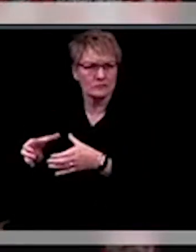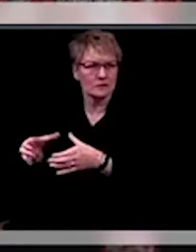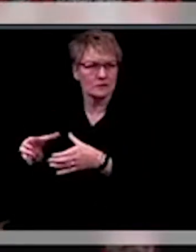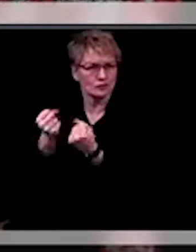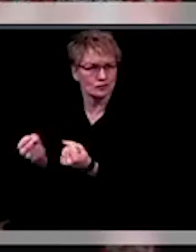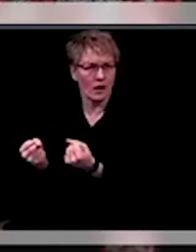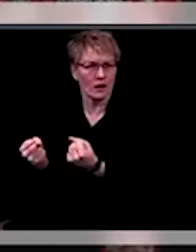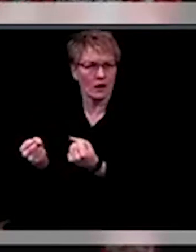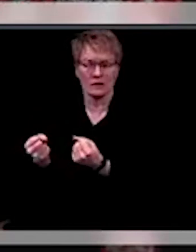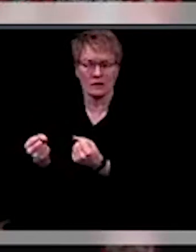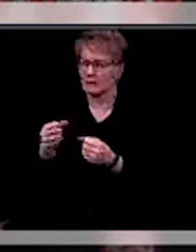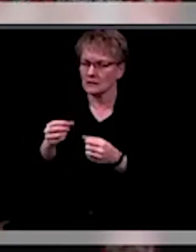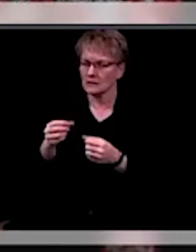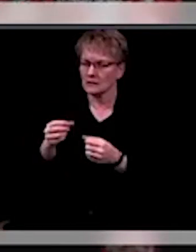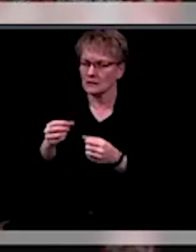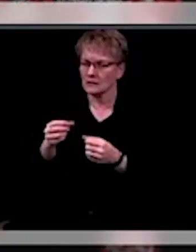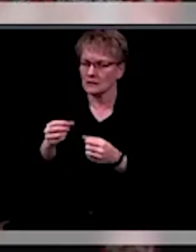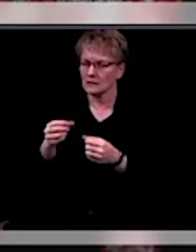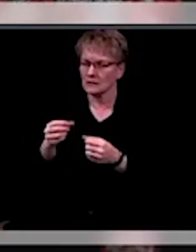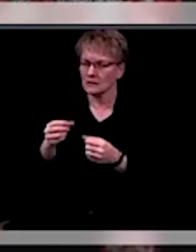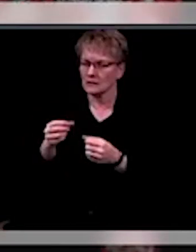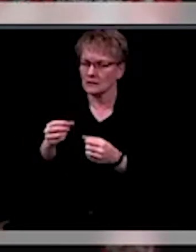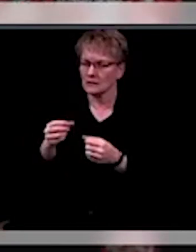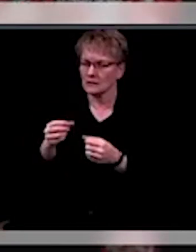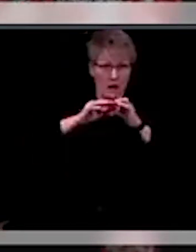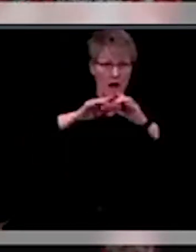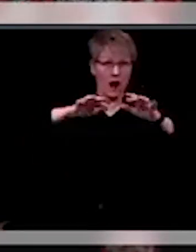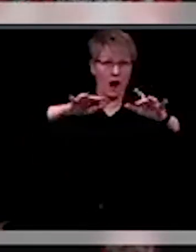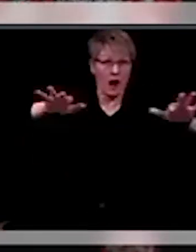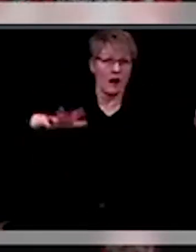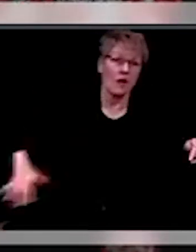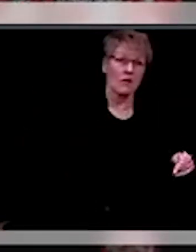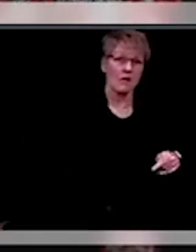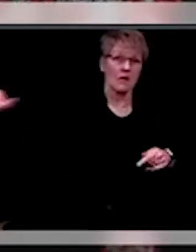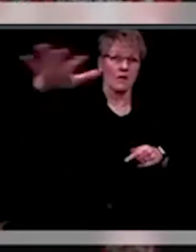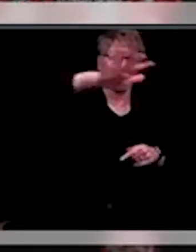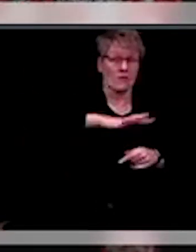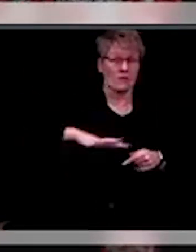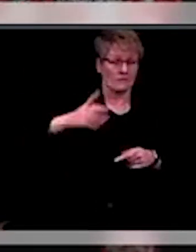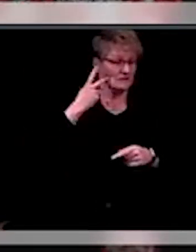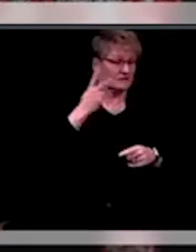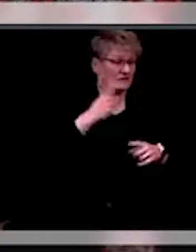much higher level and it's all over. We're seeing it in all kinds of workplaces. We're seeing it